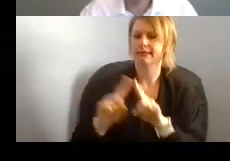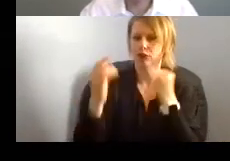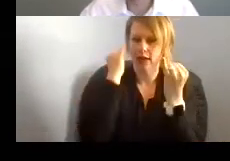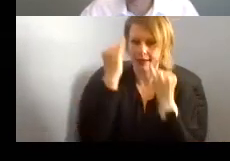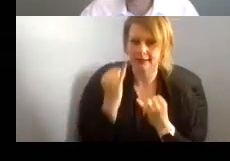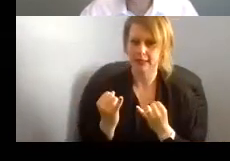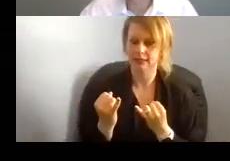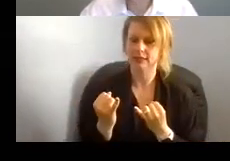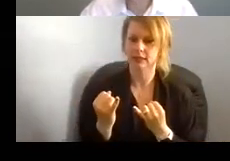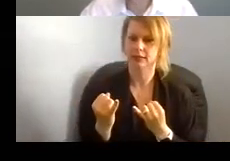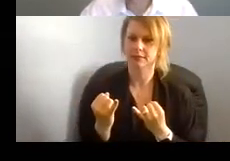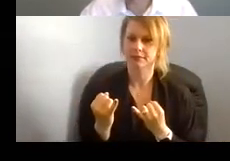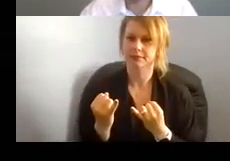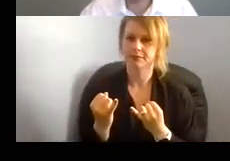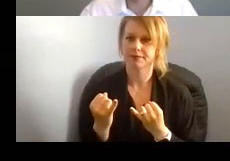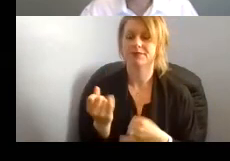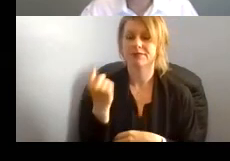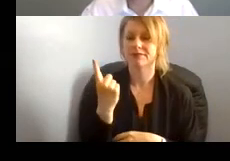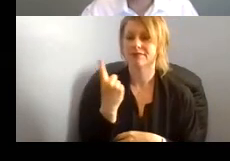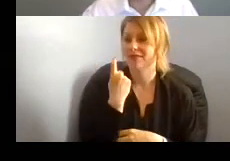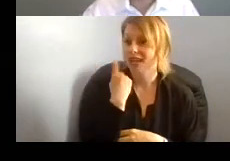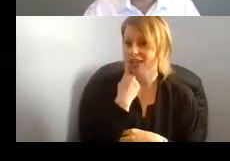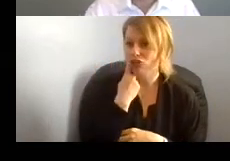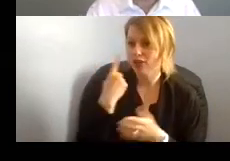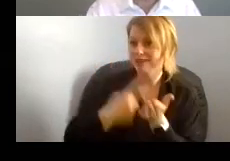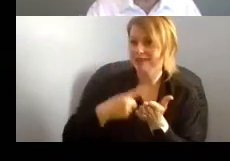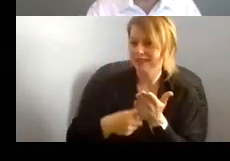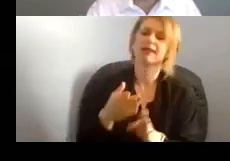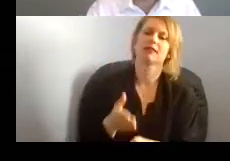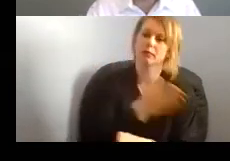which is a topic that I discussed in length at the prior – on the prior webinar.